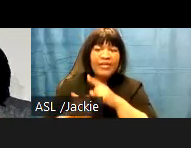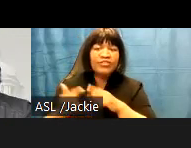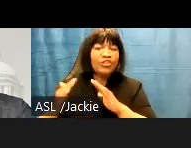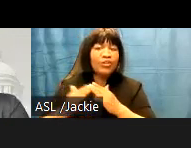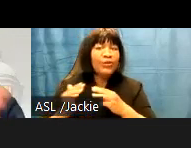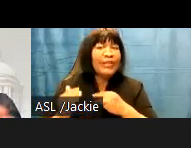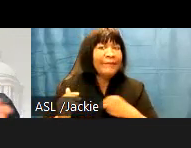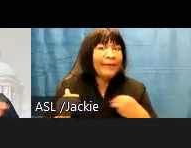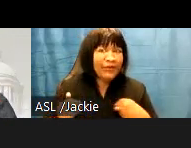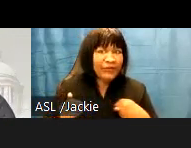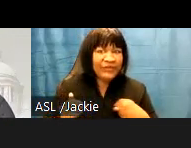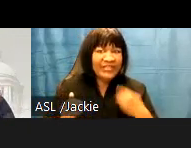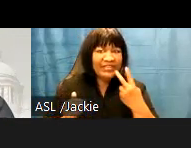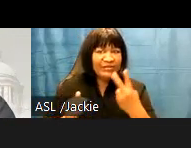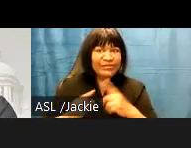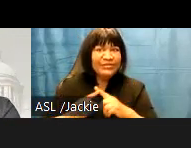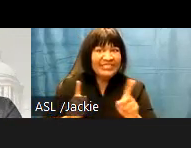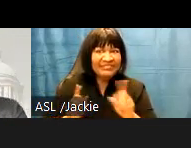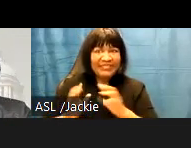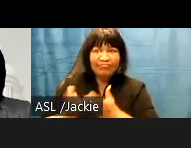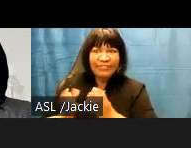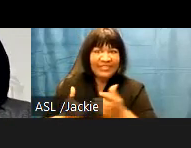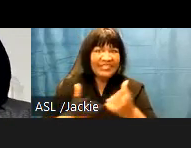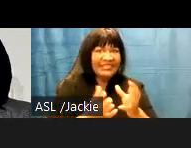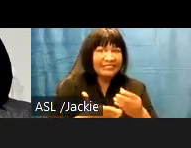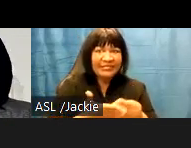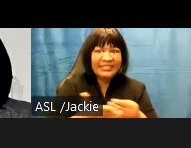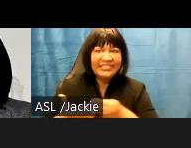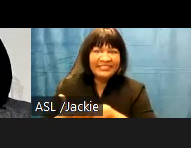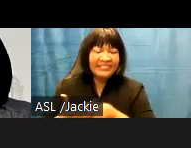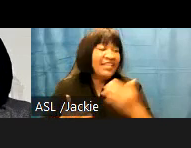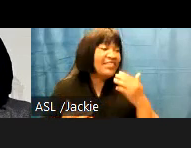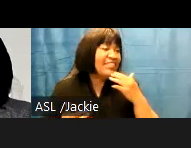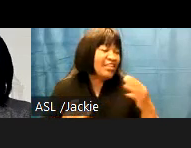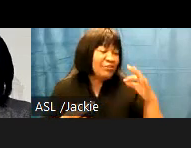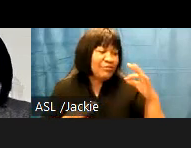So that would be two different buckets. >> MAX: Perfect. Thank you, Megan. >> MEGAN: Thank you, max.